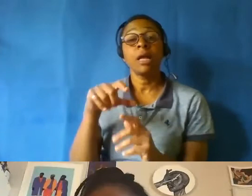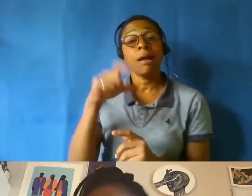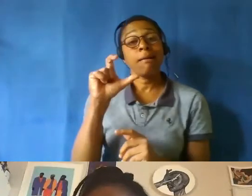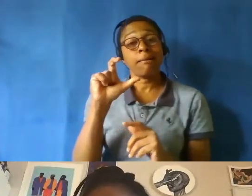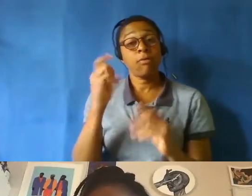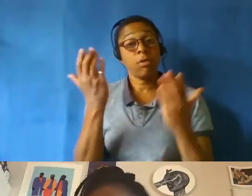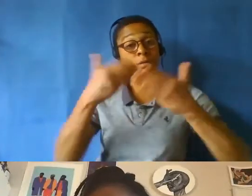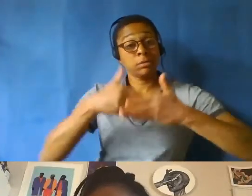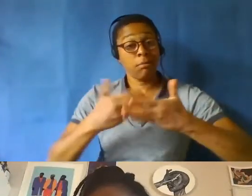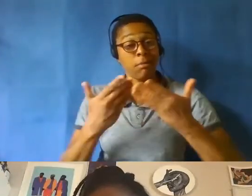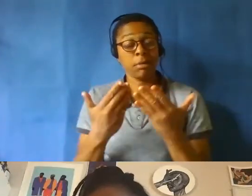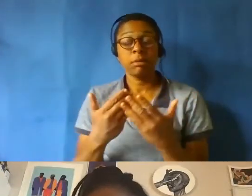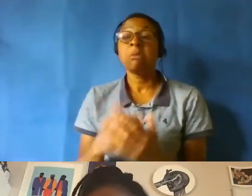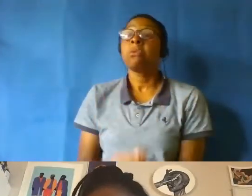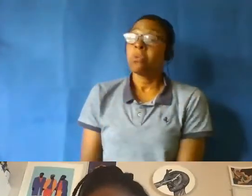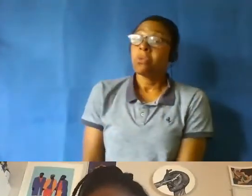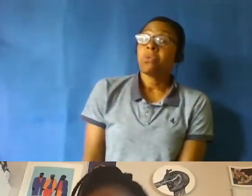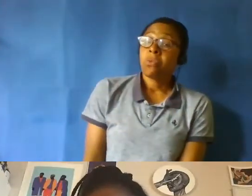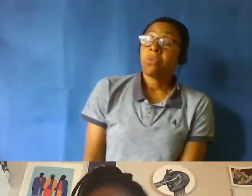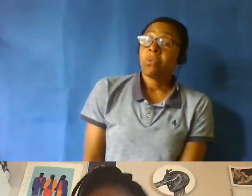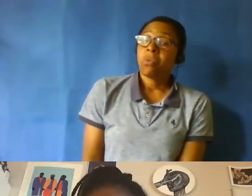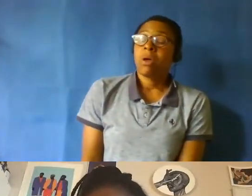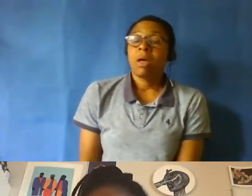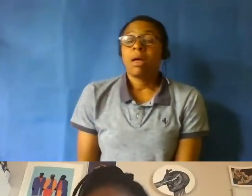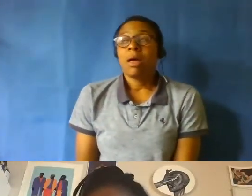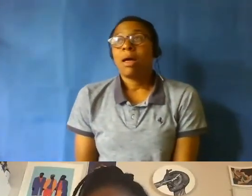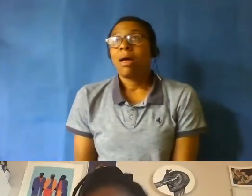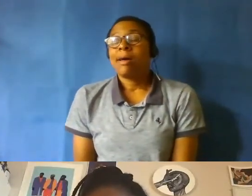things to me was that this notion that